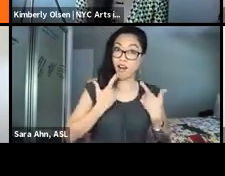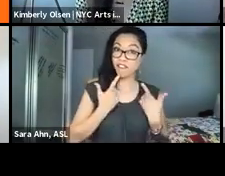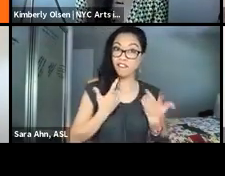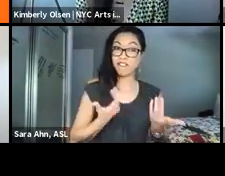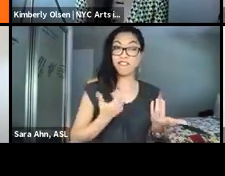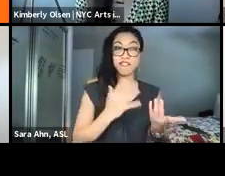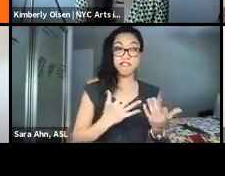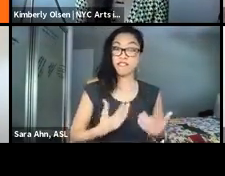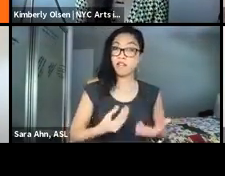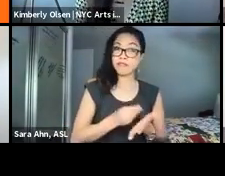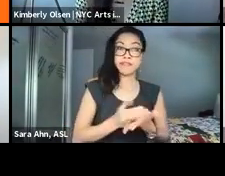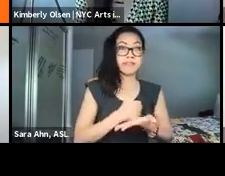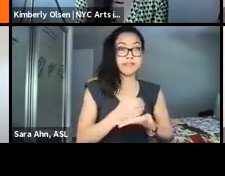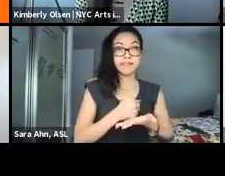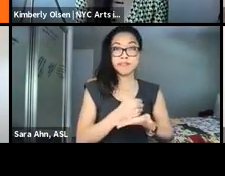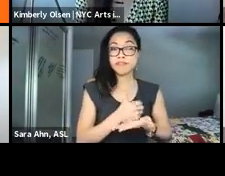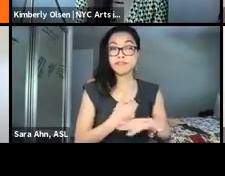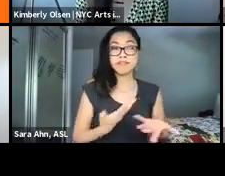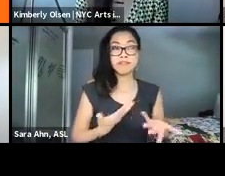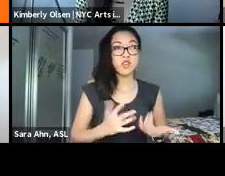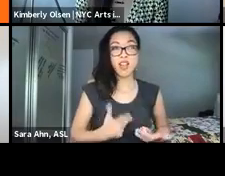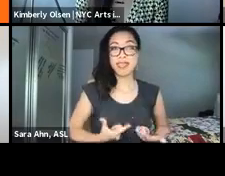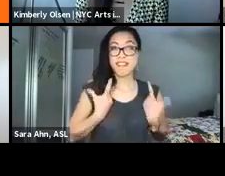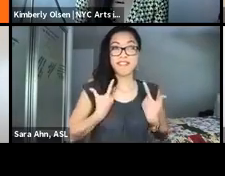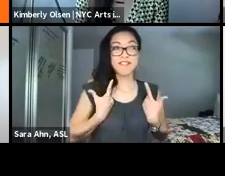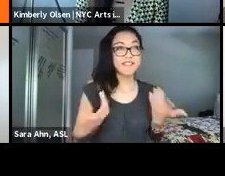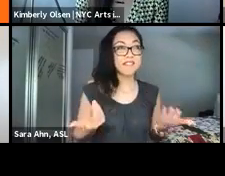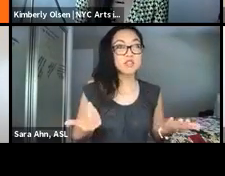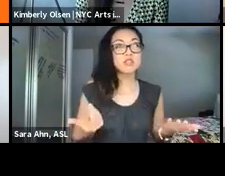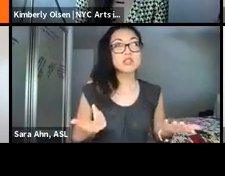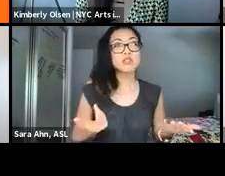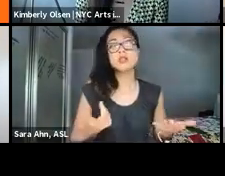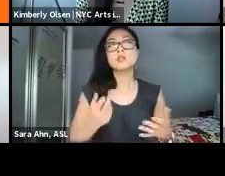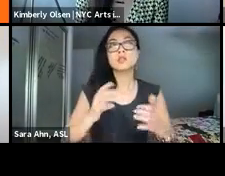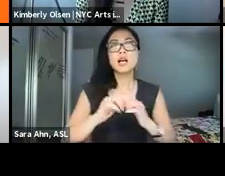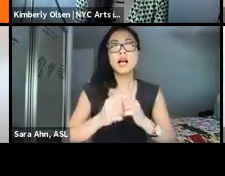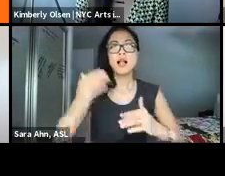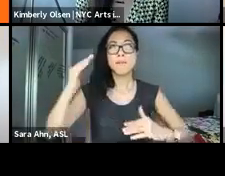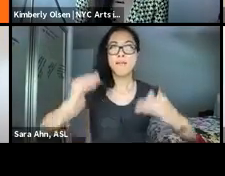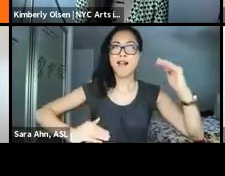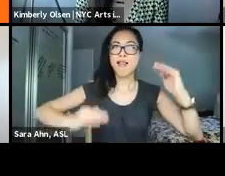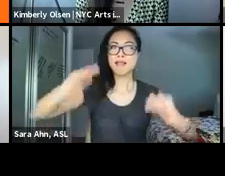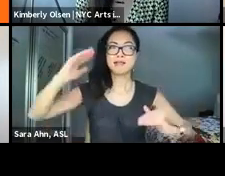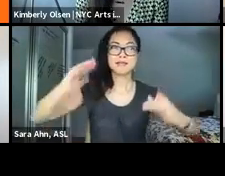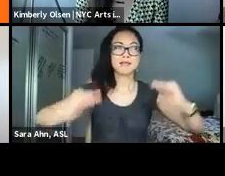For some families, it is already difficult and now it is more difficult, like